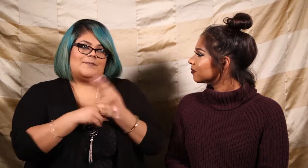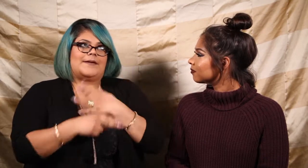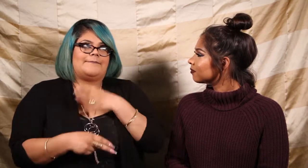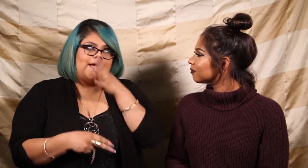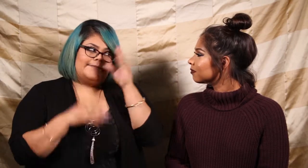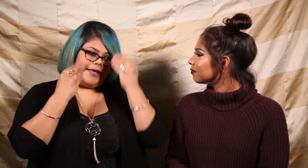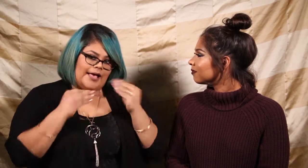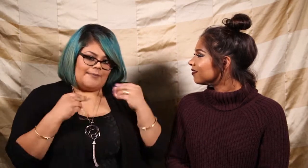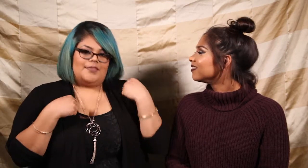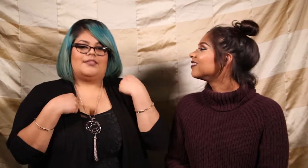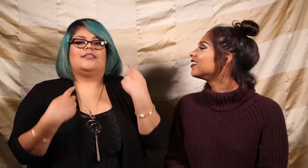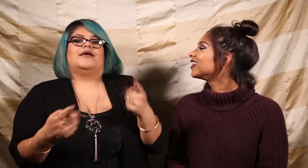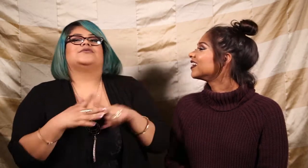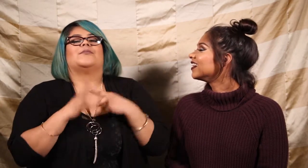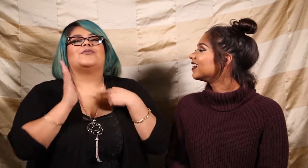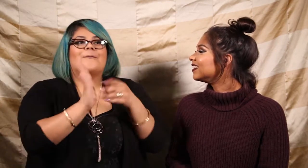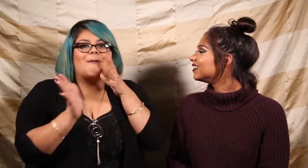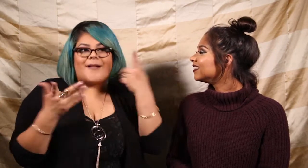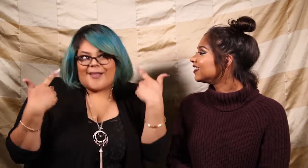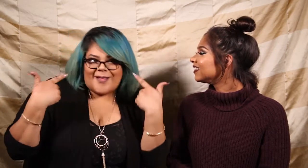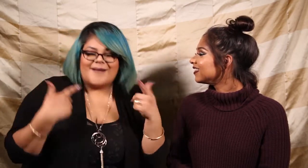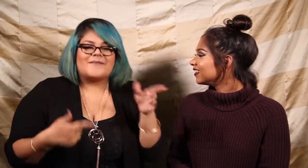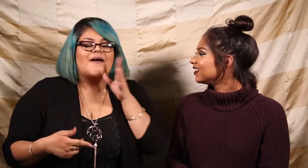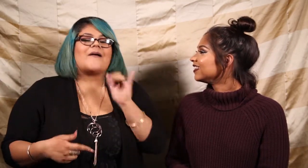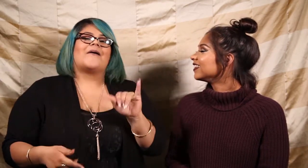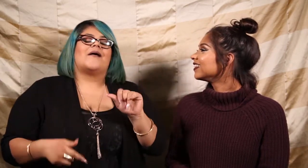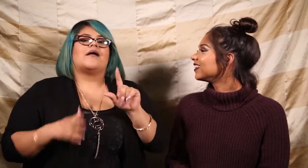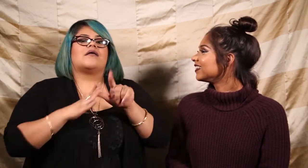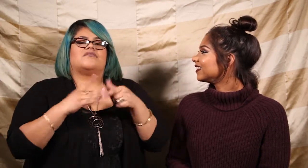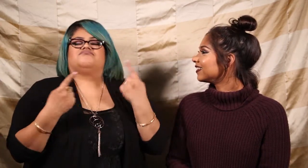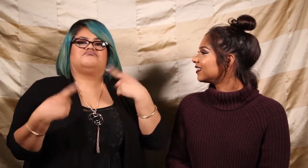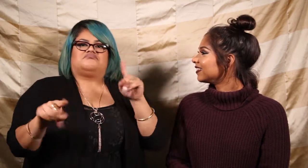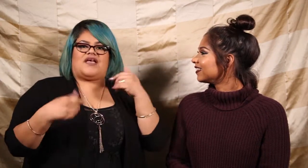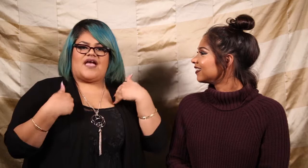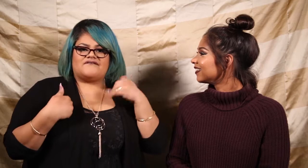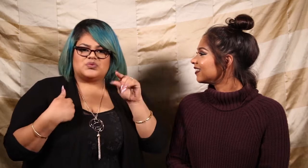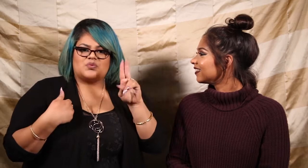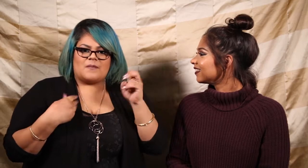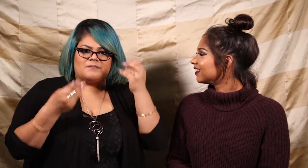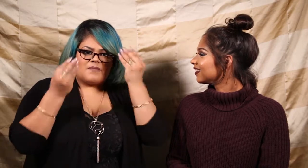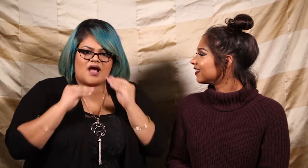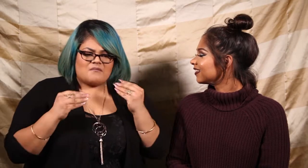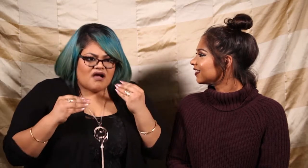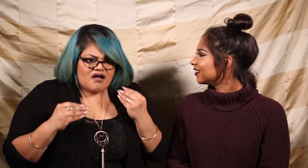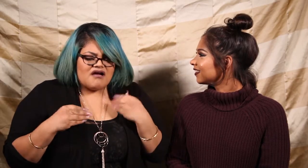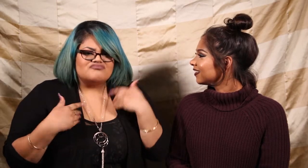i used my mom's makeup.. i showed to my mom "what do you think?" my mom was like aww.. then i discovered YouTube.. i watched it and hooked! i am self taught